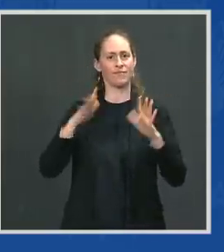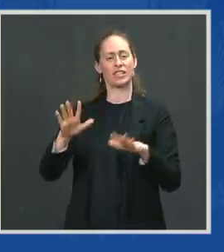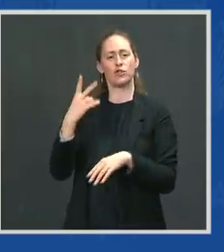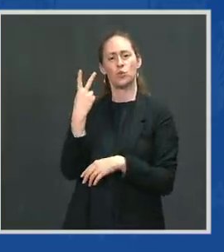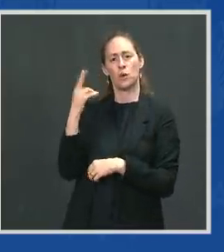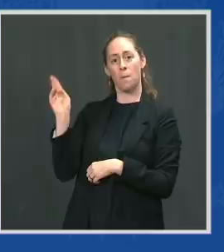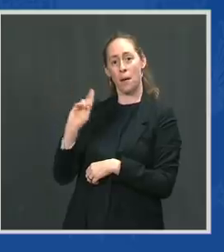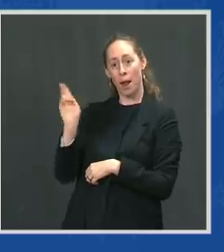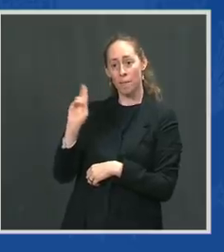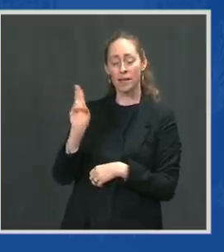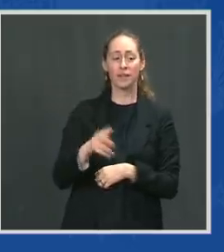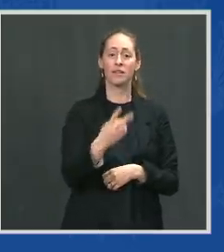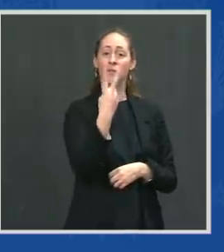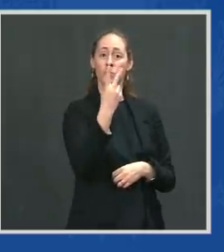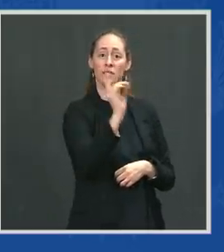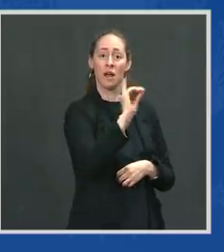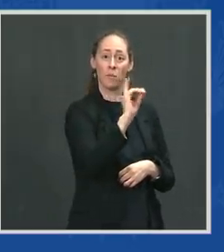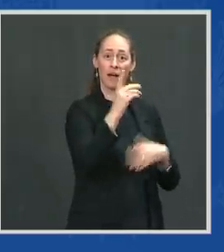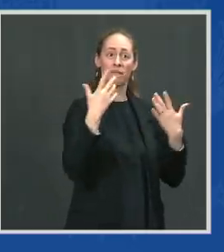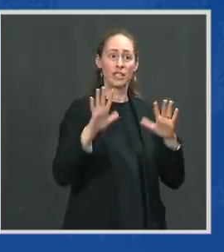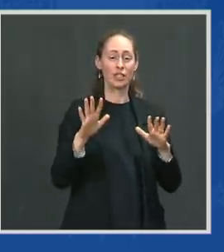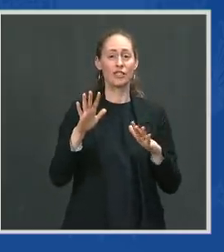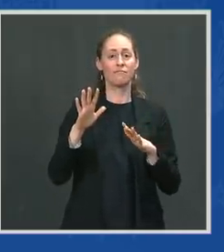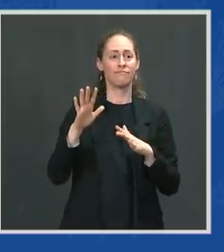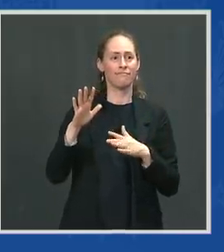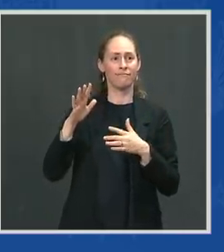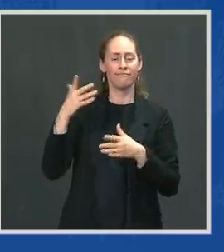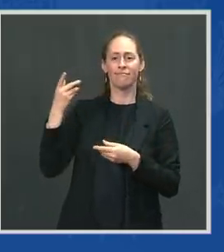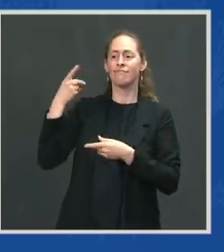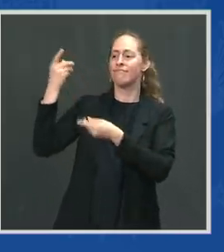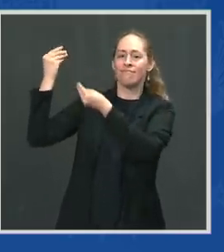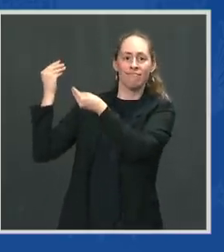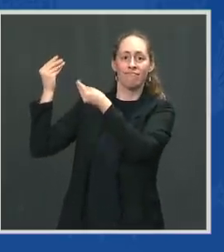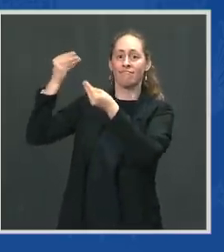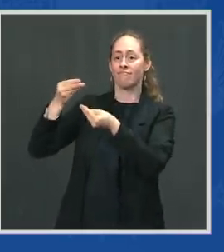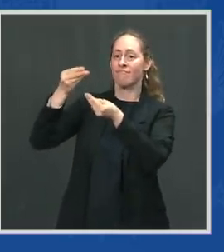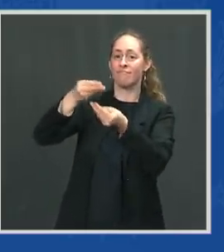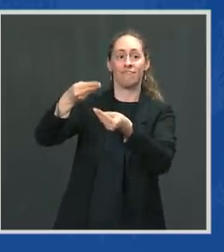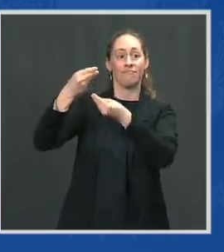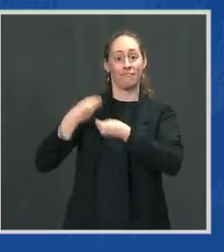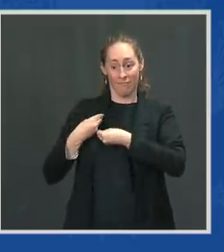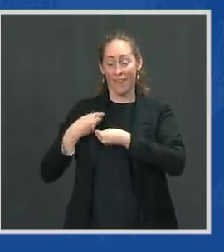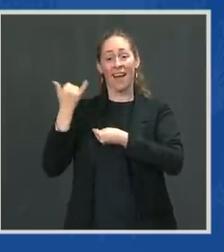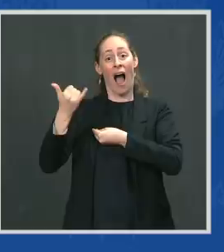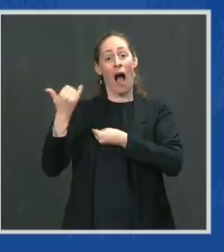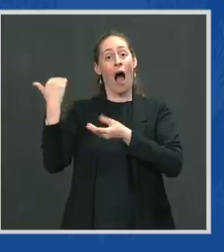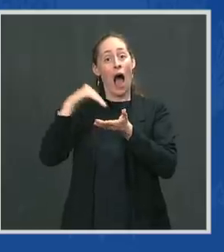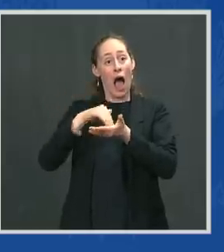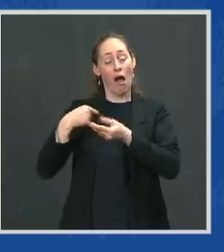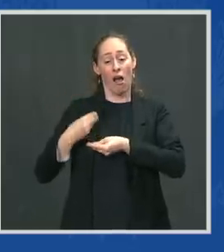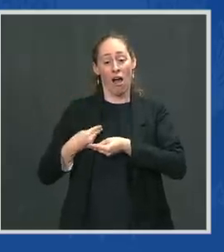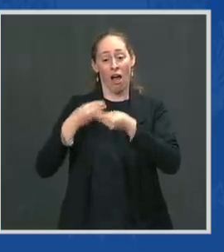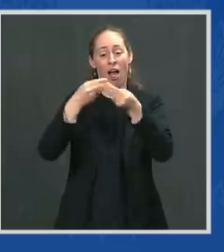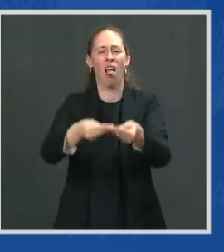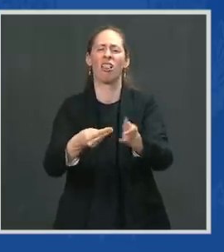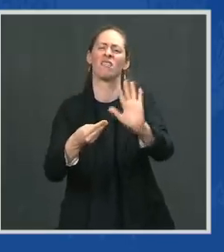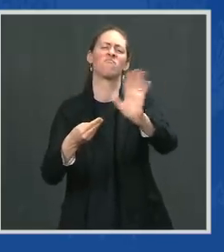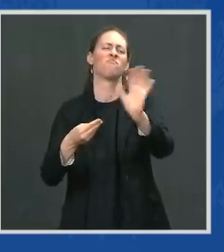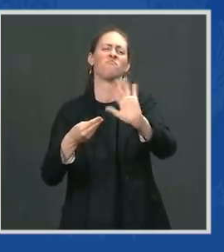I will not pass this responsibility on to a fifth. After consulting closely with our allies and partners,